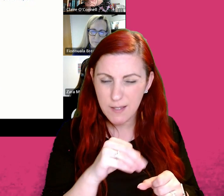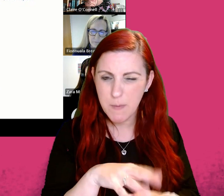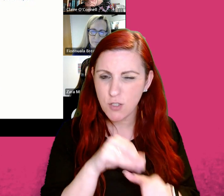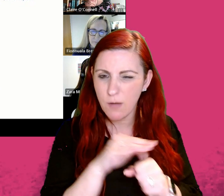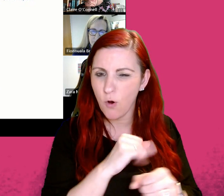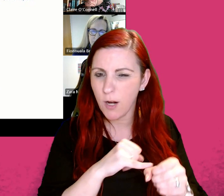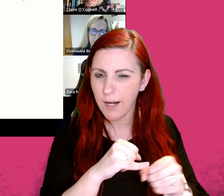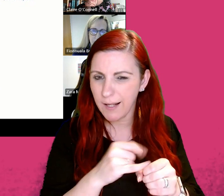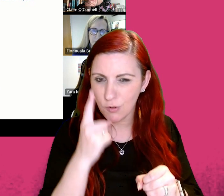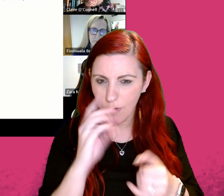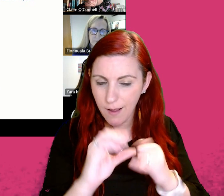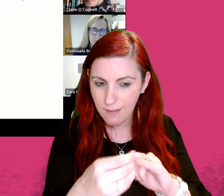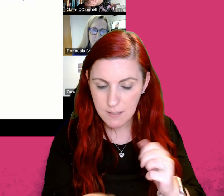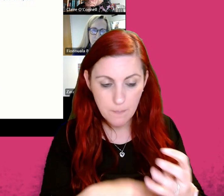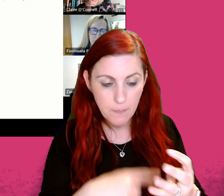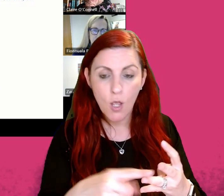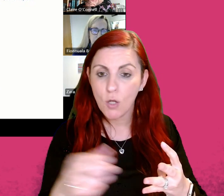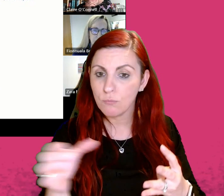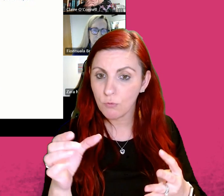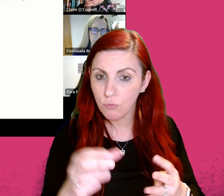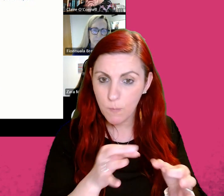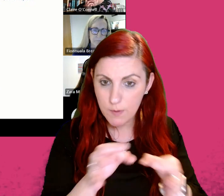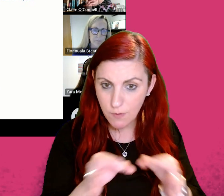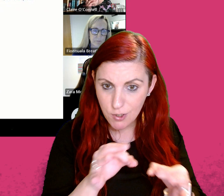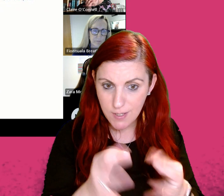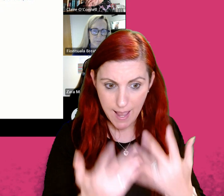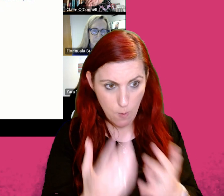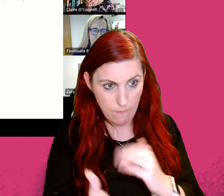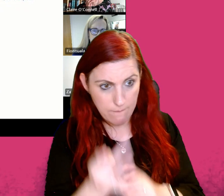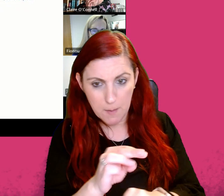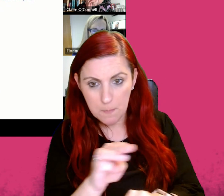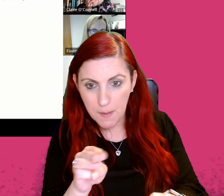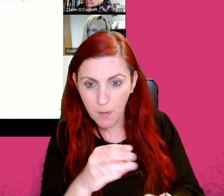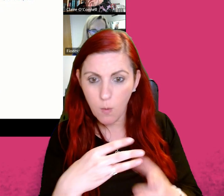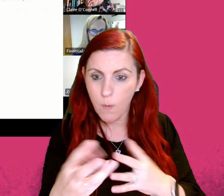strategies so how will you find people where will we get access to let people know this research is